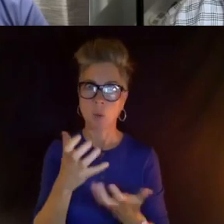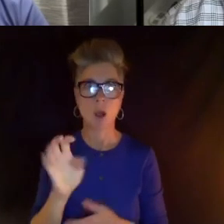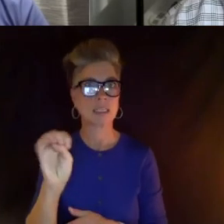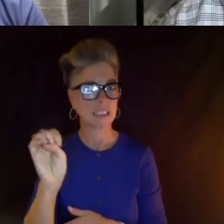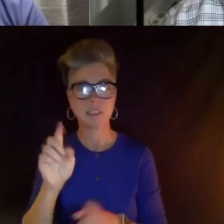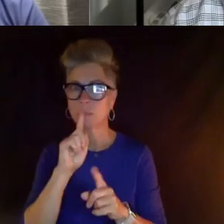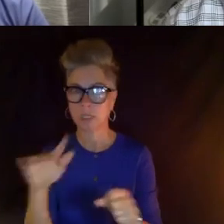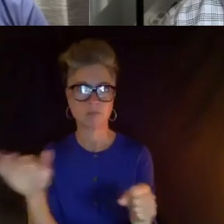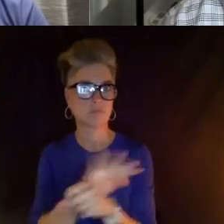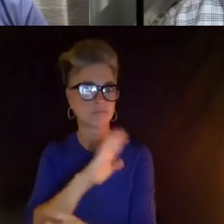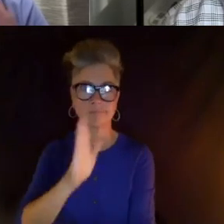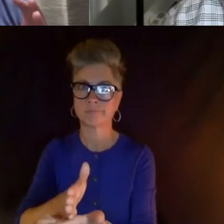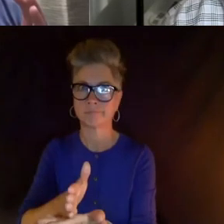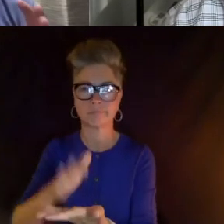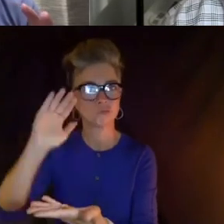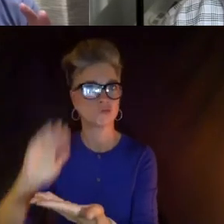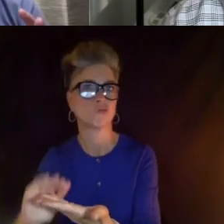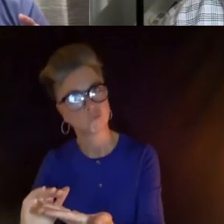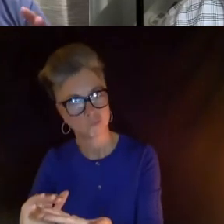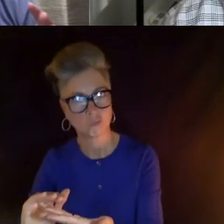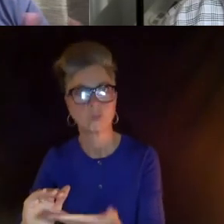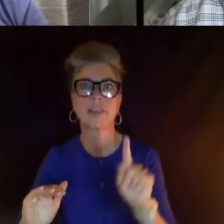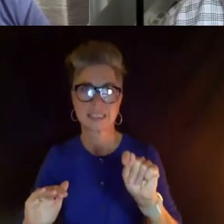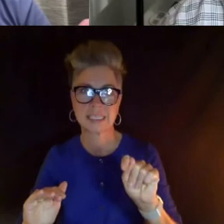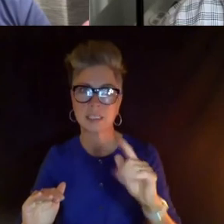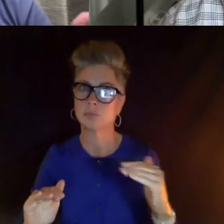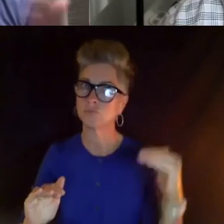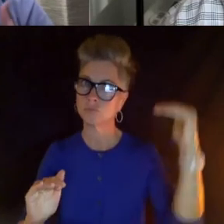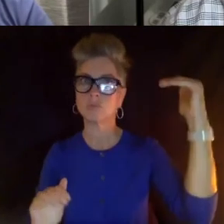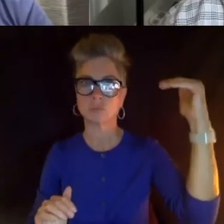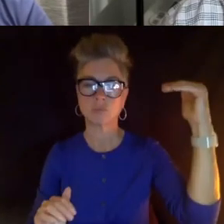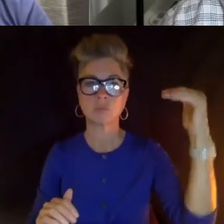and that that T to be at a certain range. When we're looking more at nonbinary